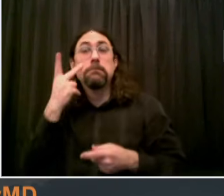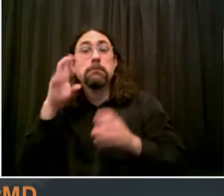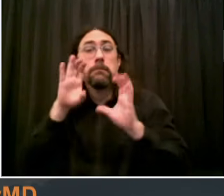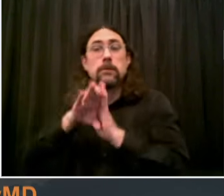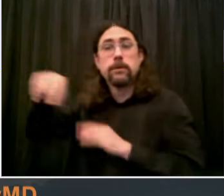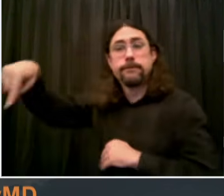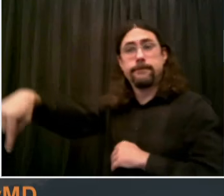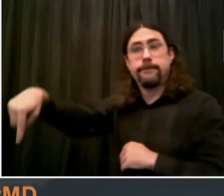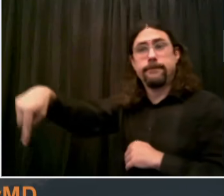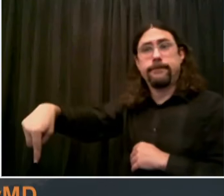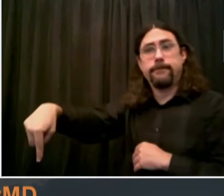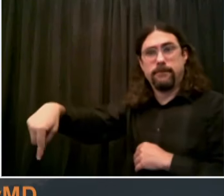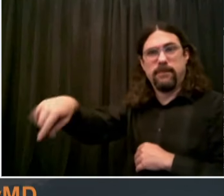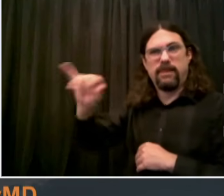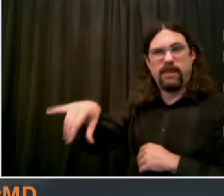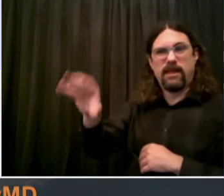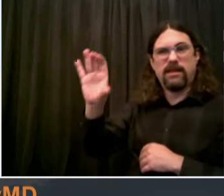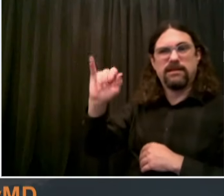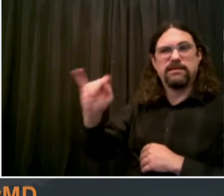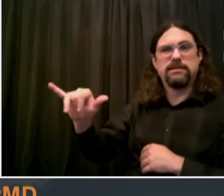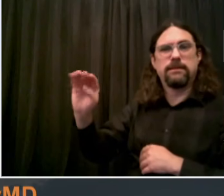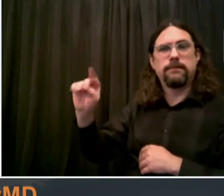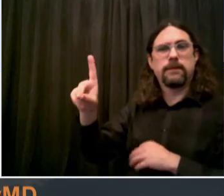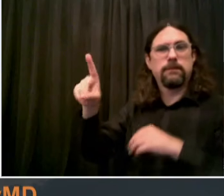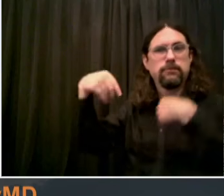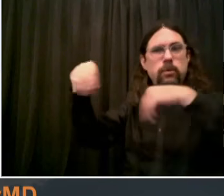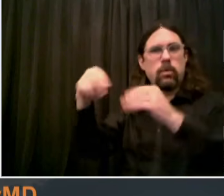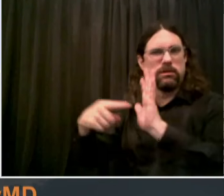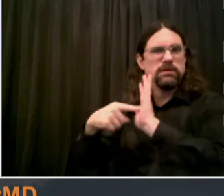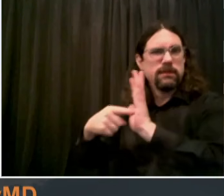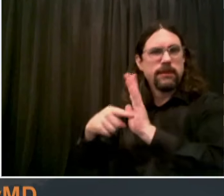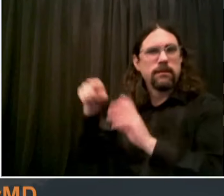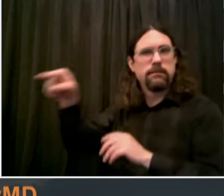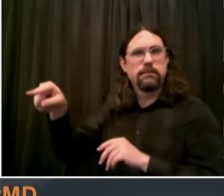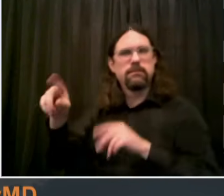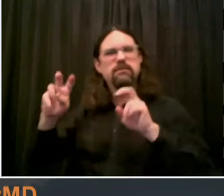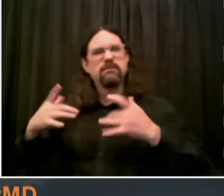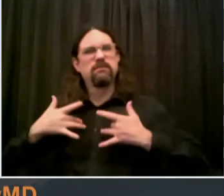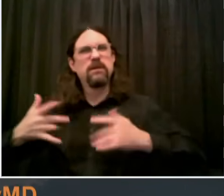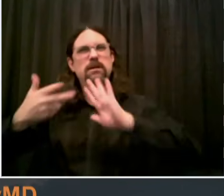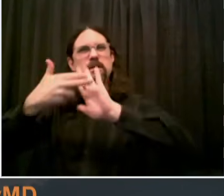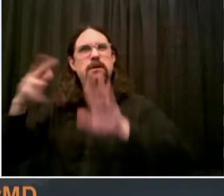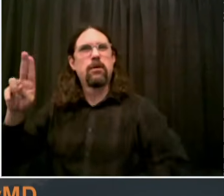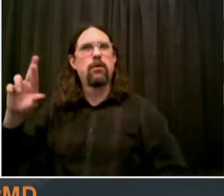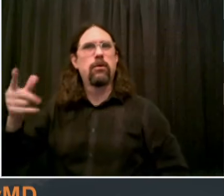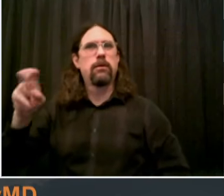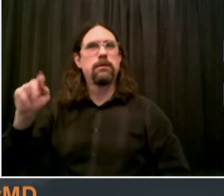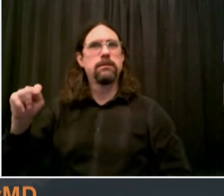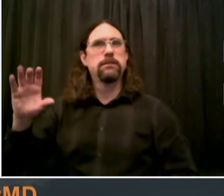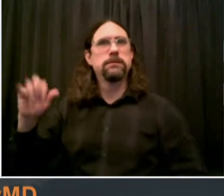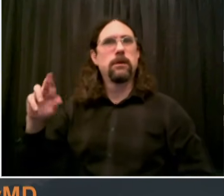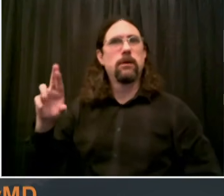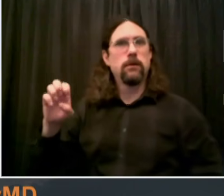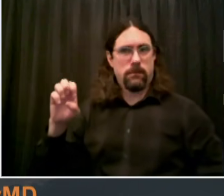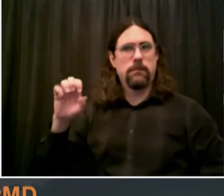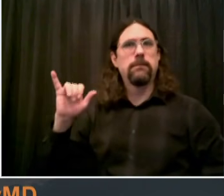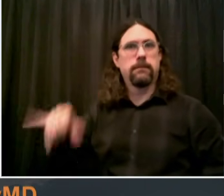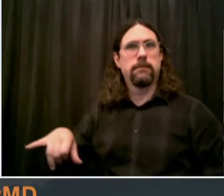SUNDAY. GO TO CITYMD.COM TO GET LOCATIONS. OBVIOUS QUESTION,